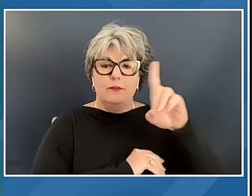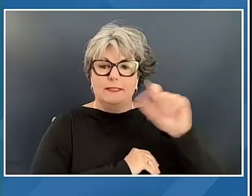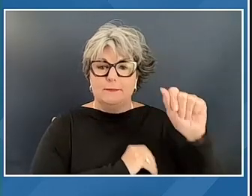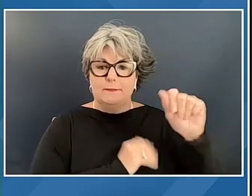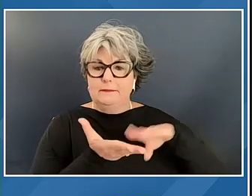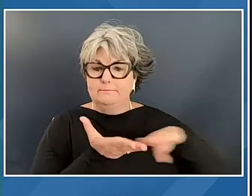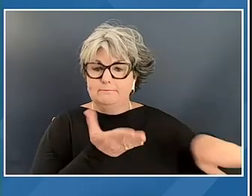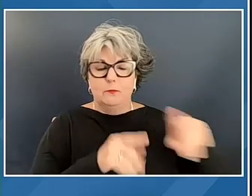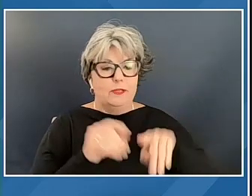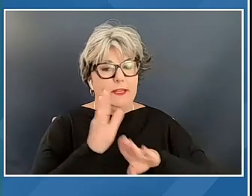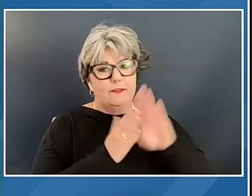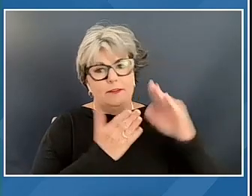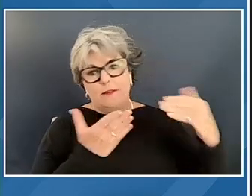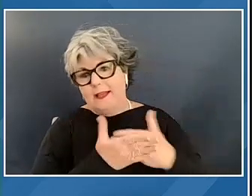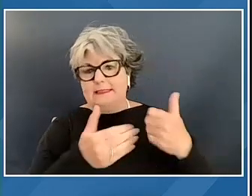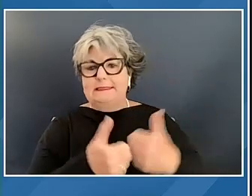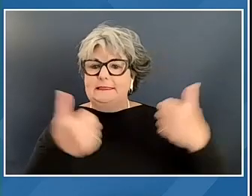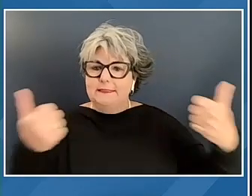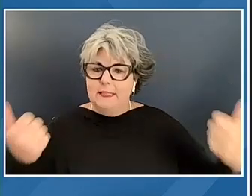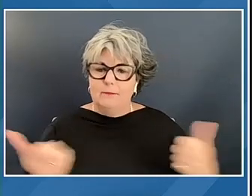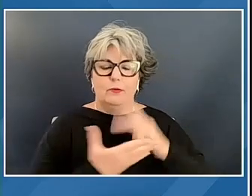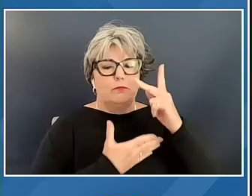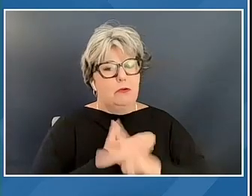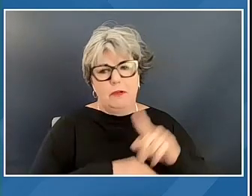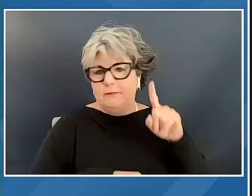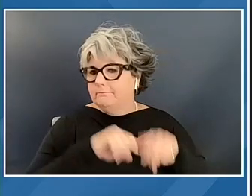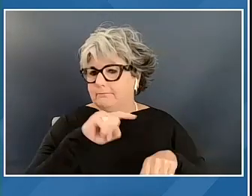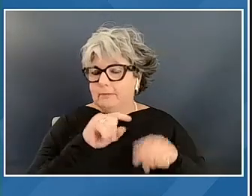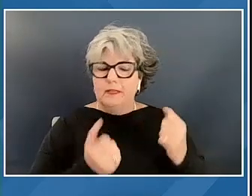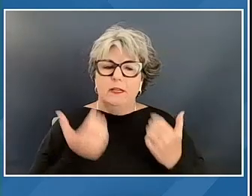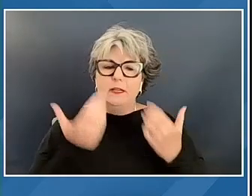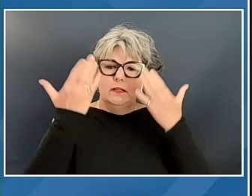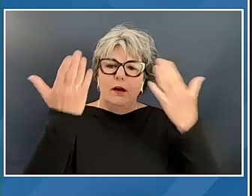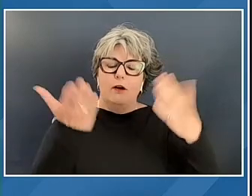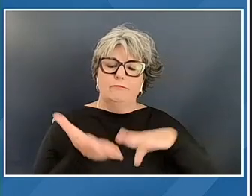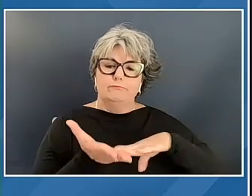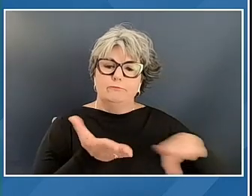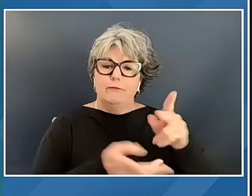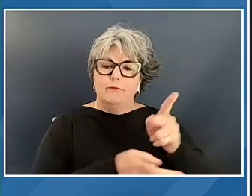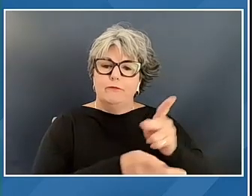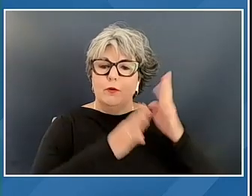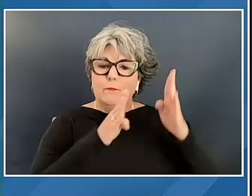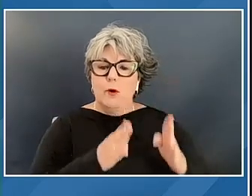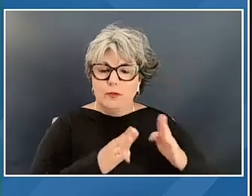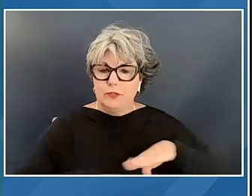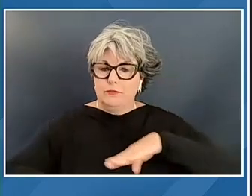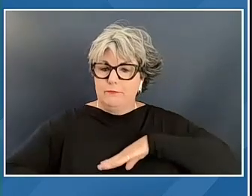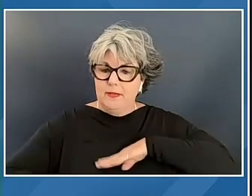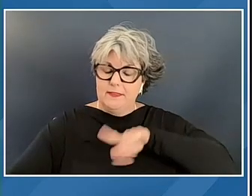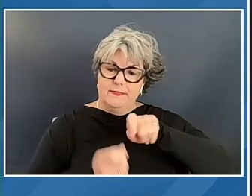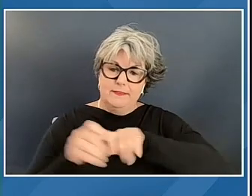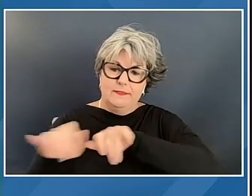separate program that offers discharges for borrowers who have met those exact same conditions, but substitutes 30 months